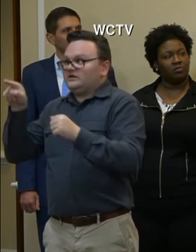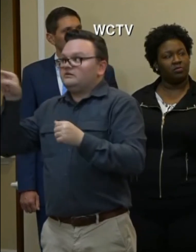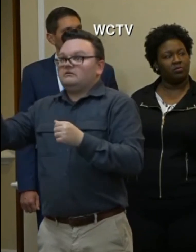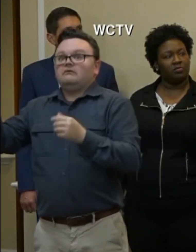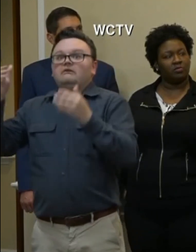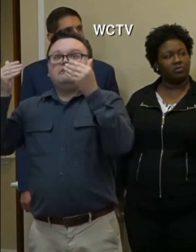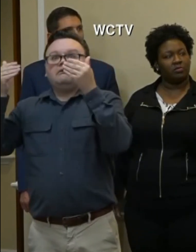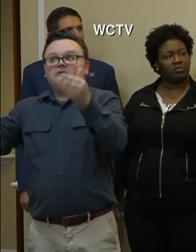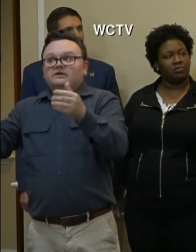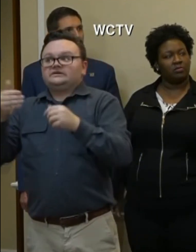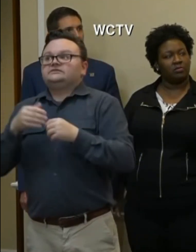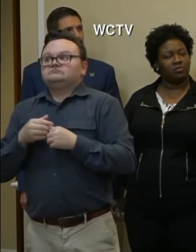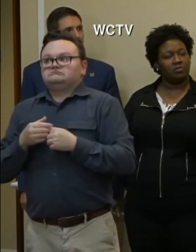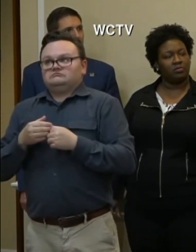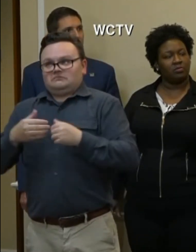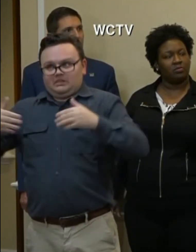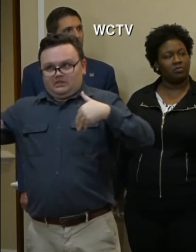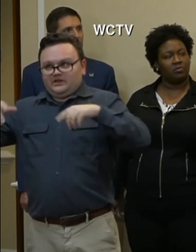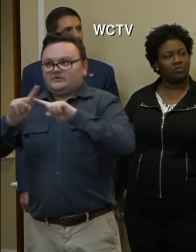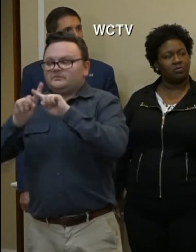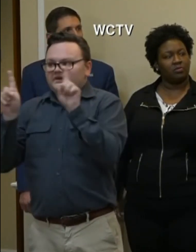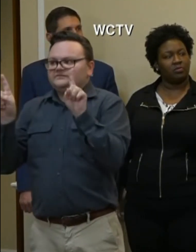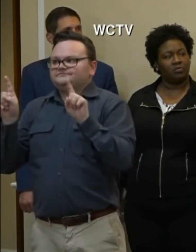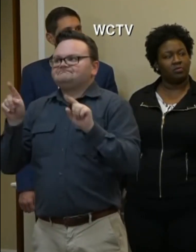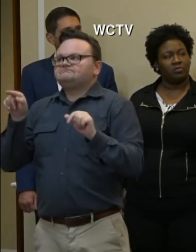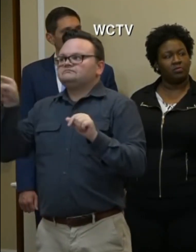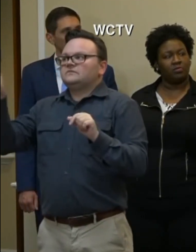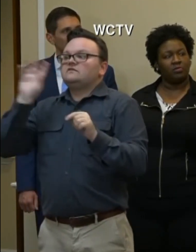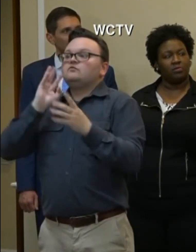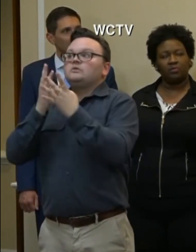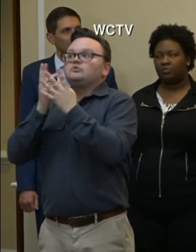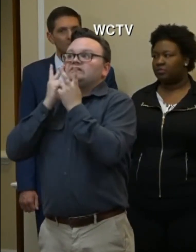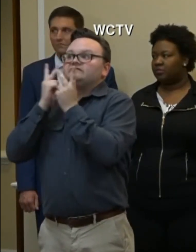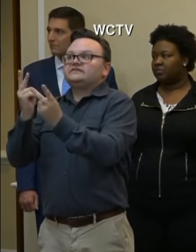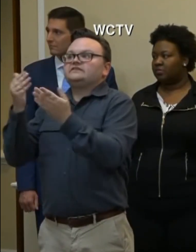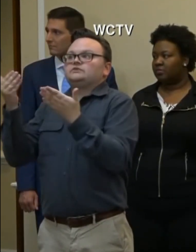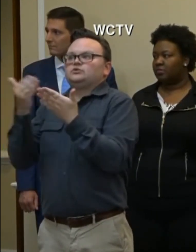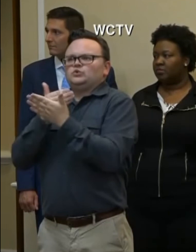not that's coming yeah so there will be revised guidance for the prison so I